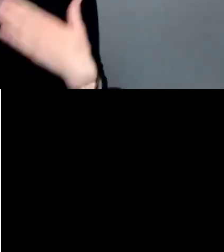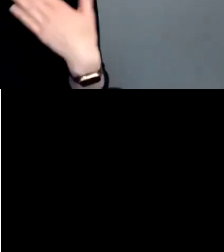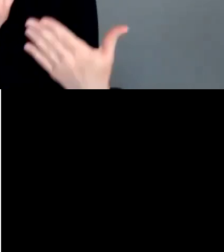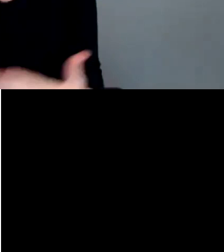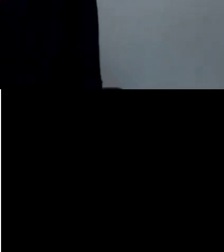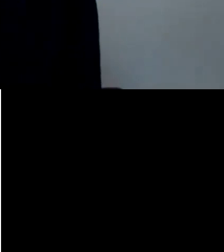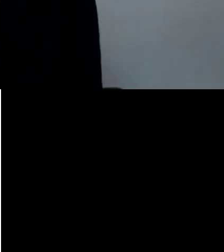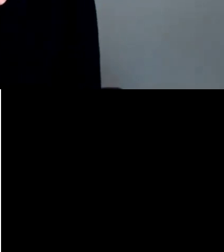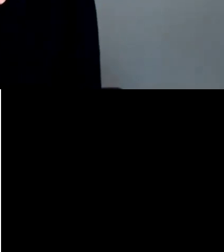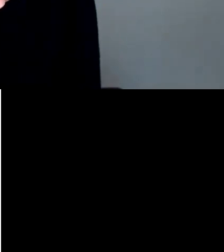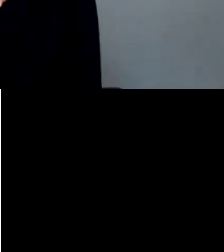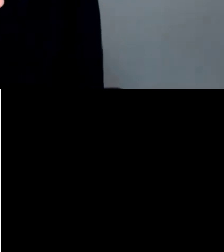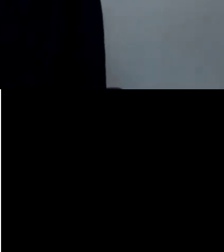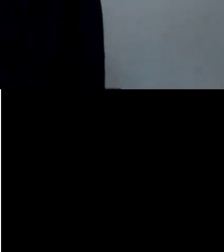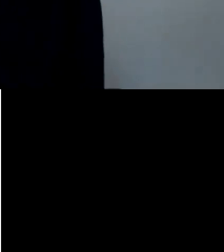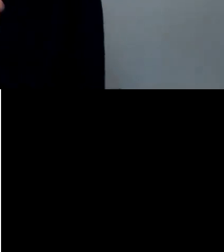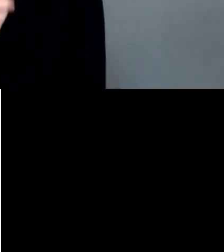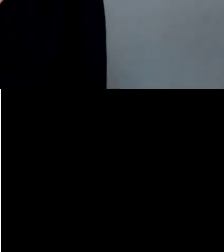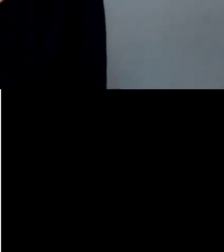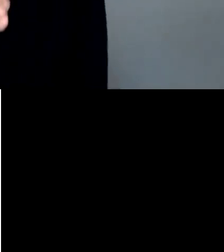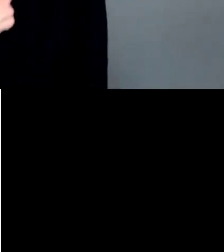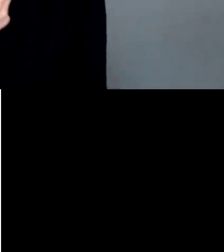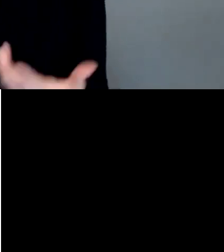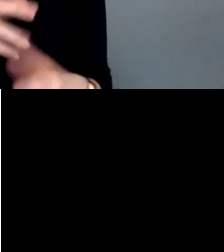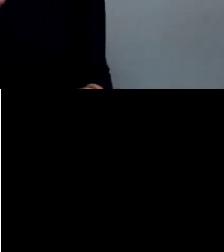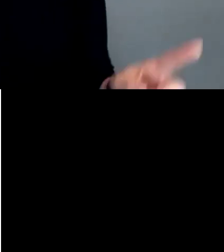We have another question that says, I have heard and read